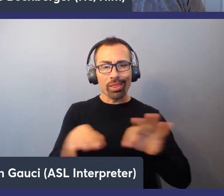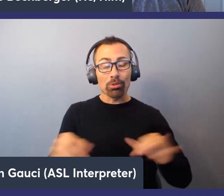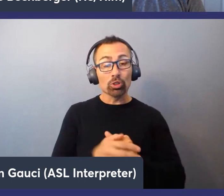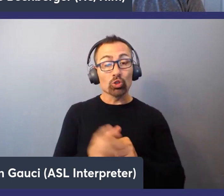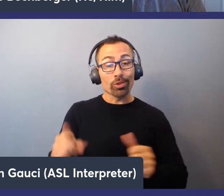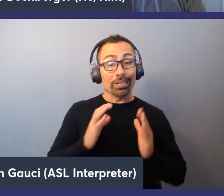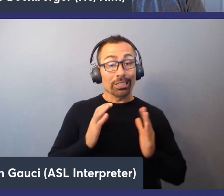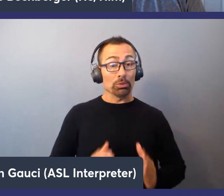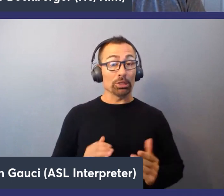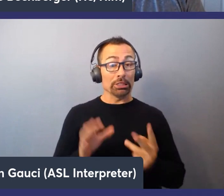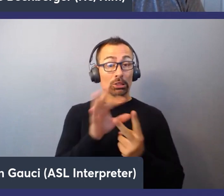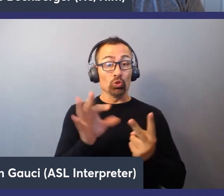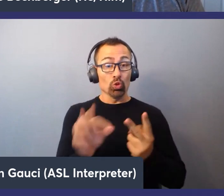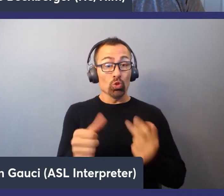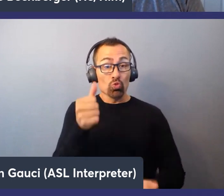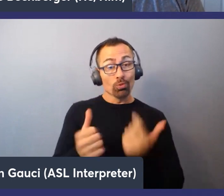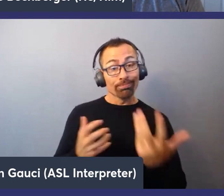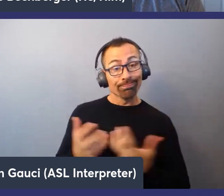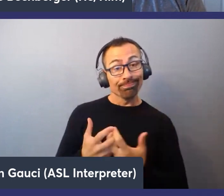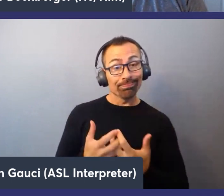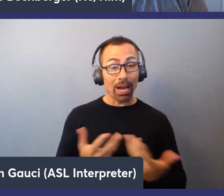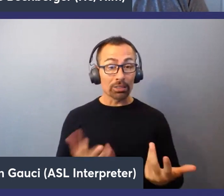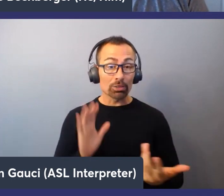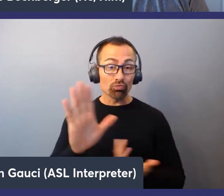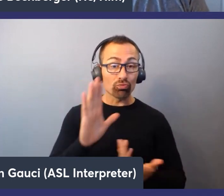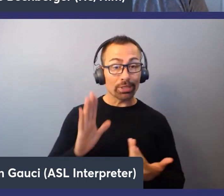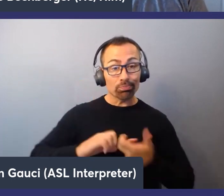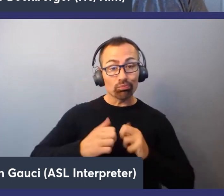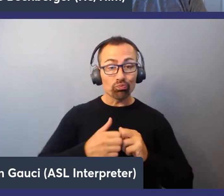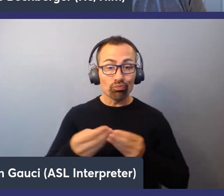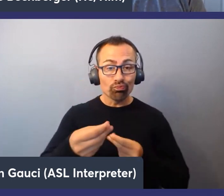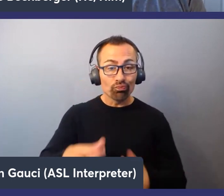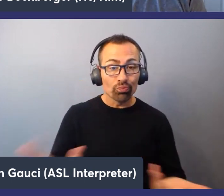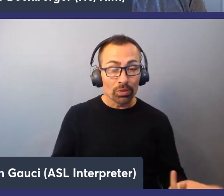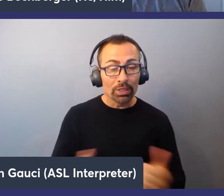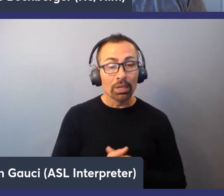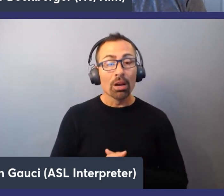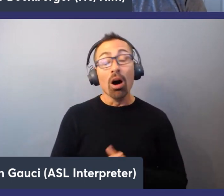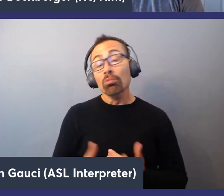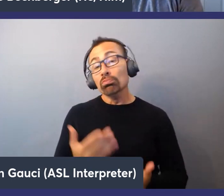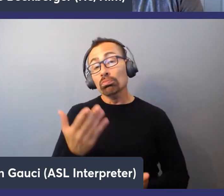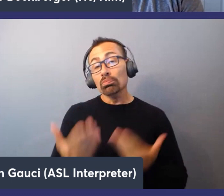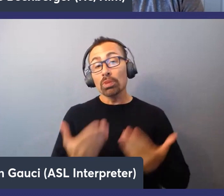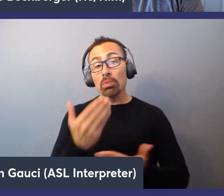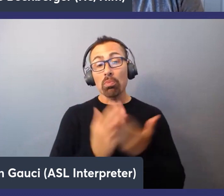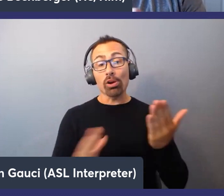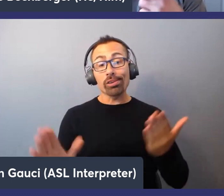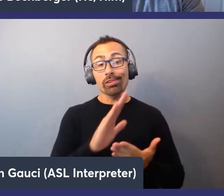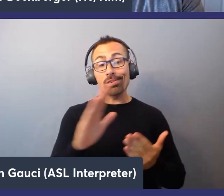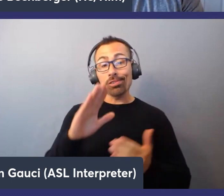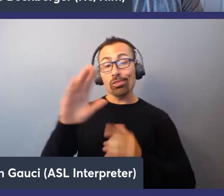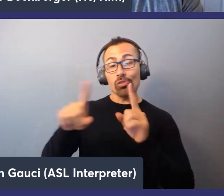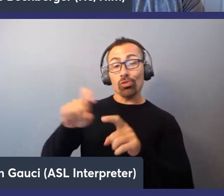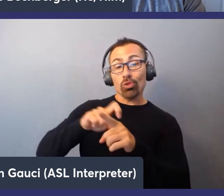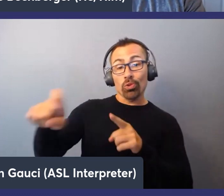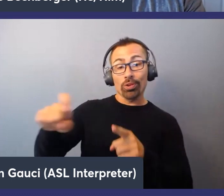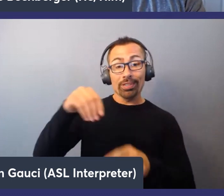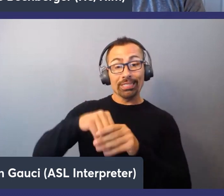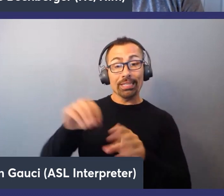You may write part of your data or part of your queries maybe in openCypher, because it solves the problem better as part of it,